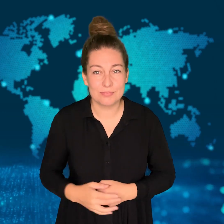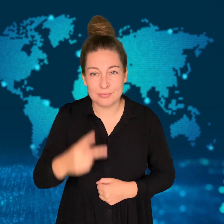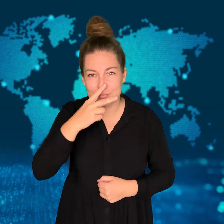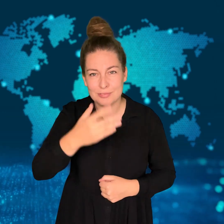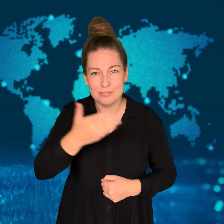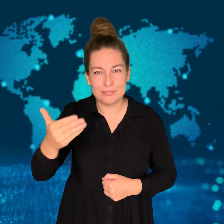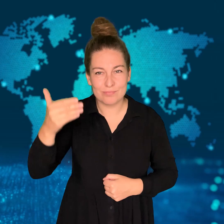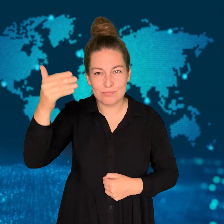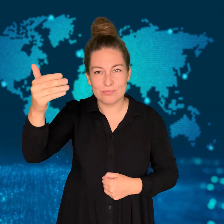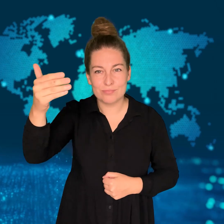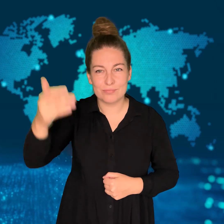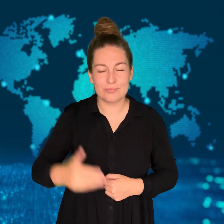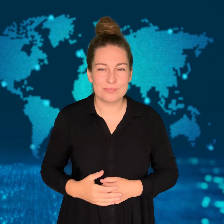See you next time!